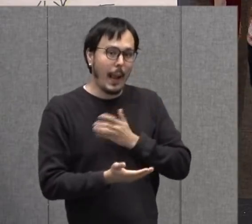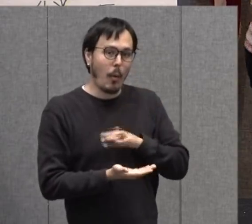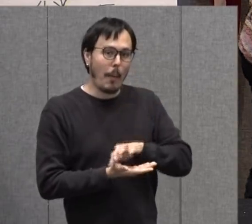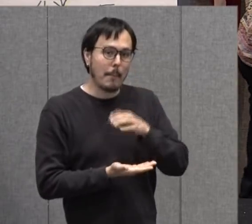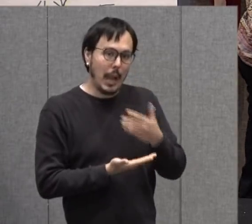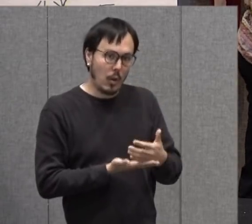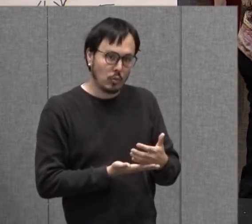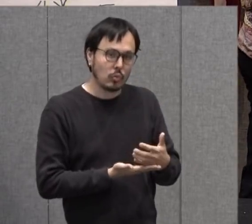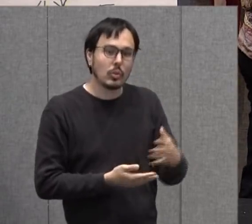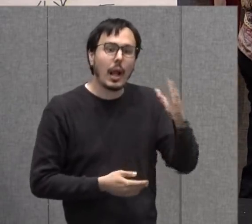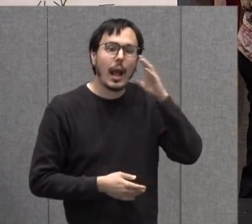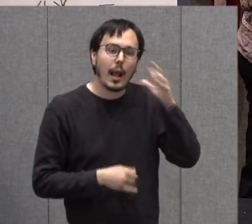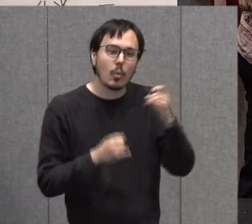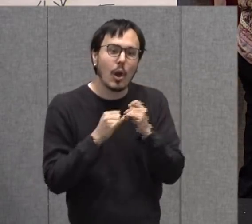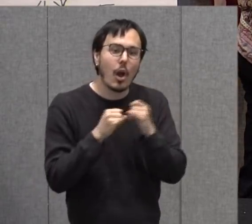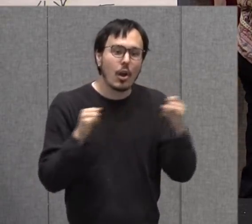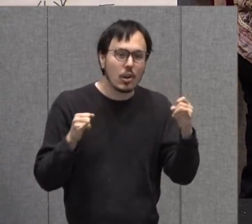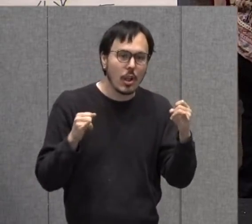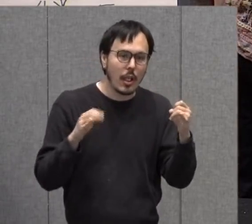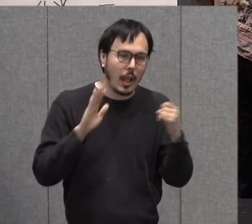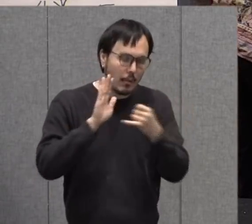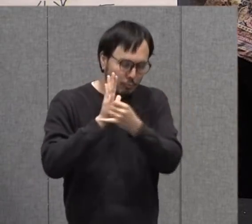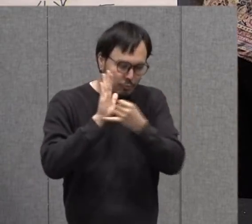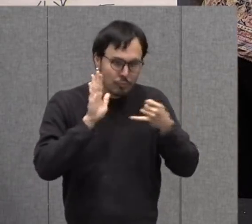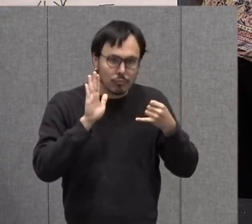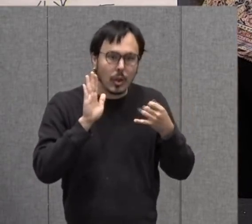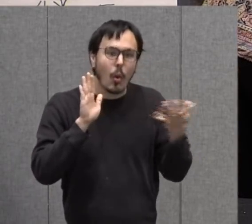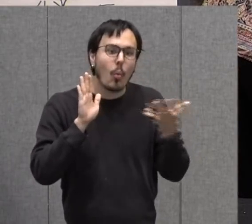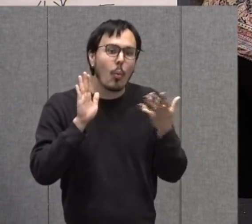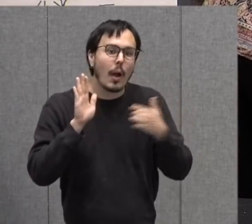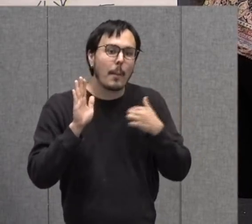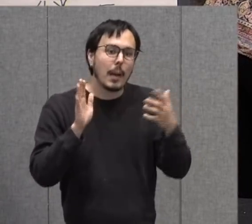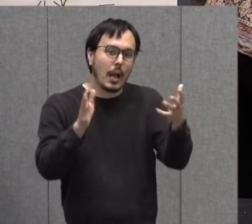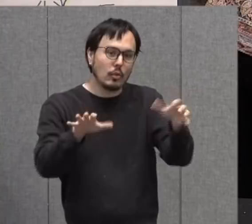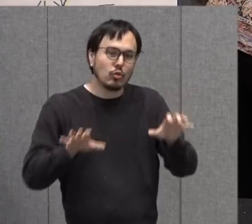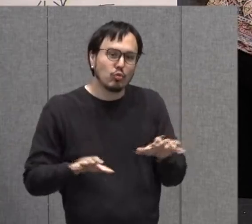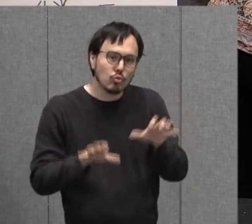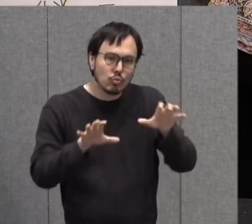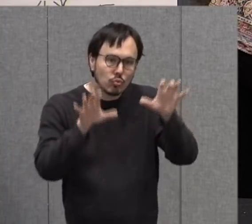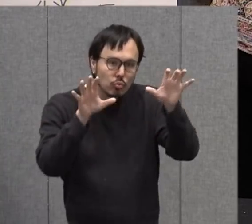and I'm going to underline what I was asked to do. I'm explain how